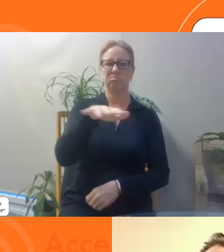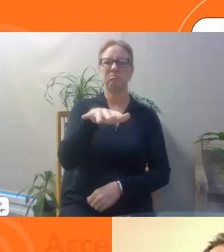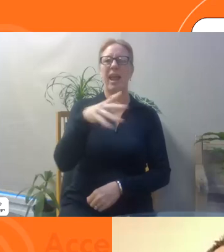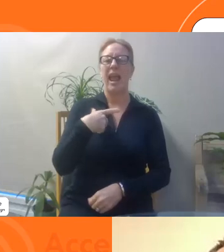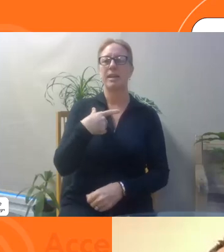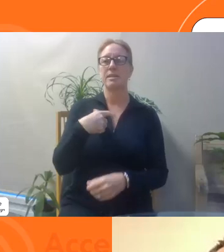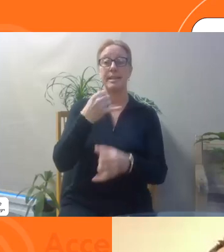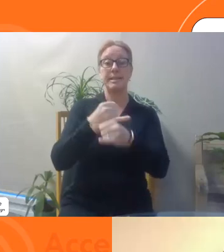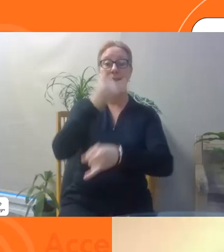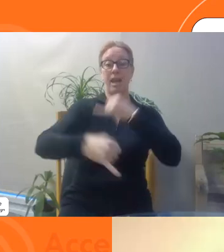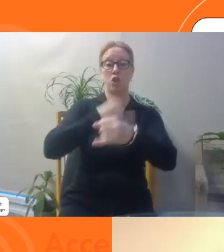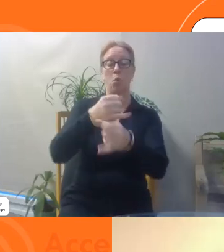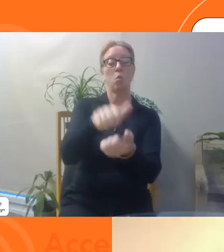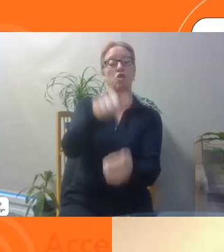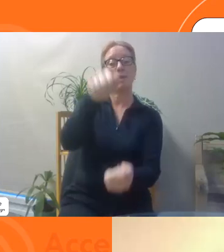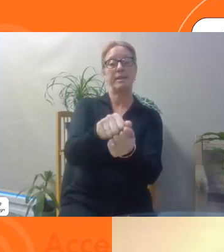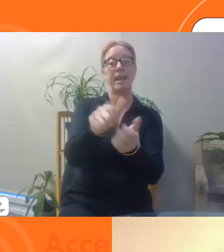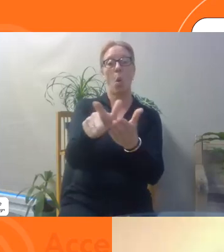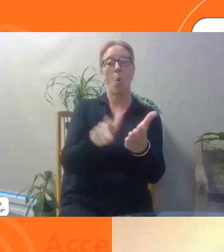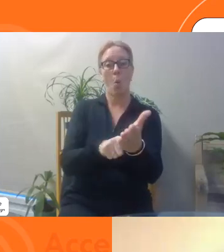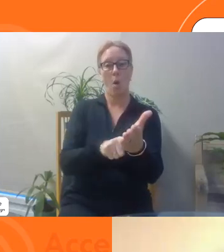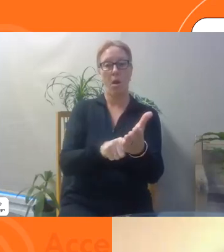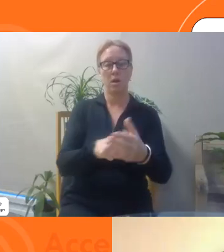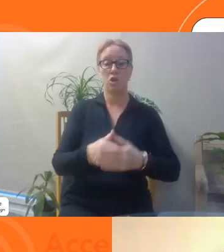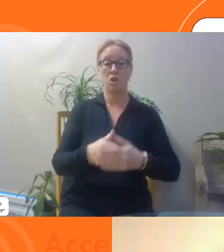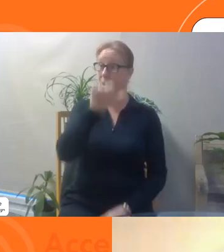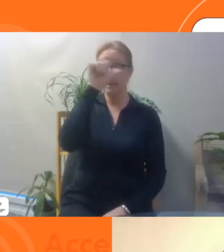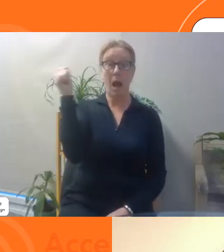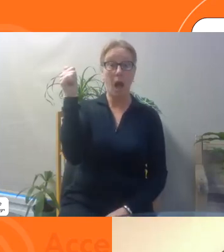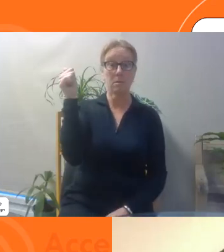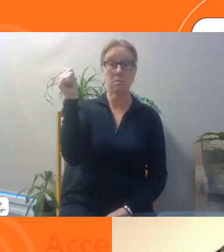and also in international Treaty law. So it's a really smart way